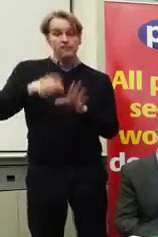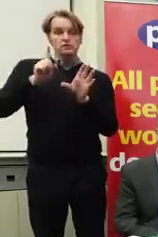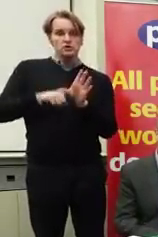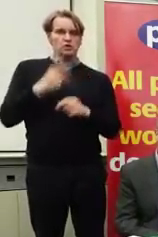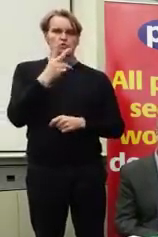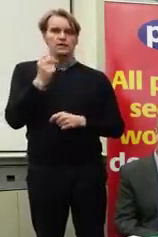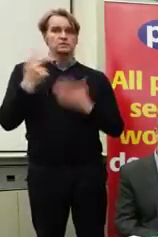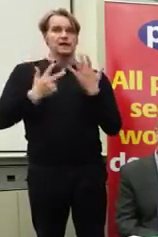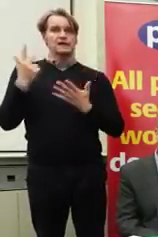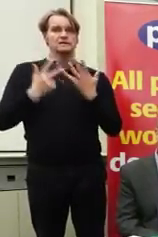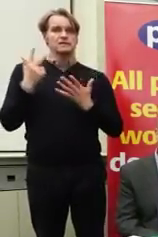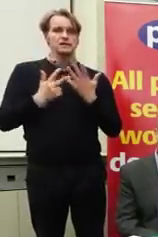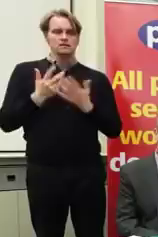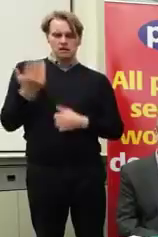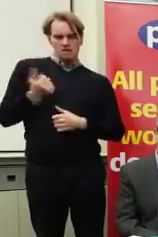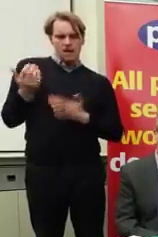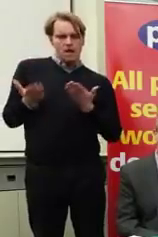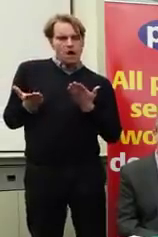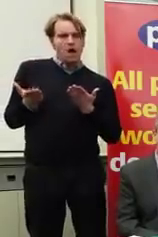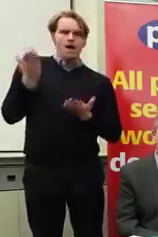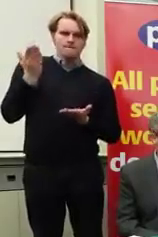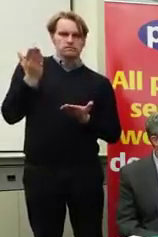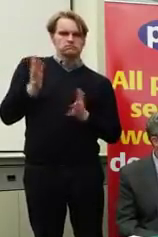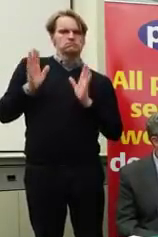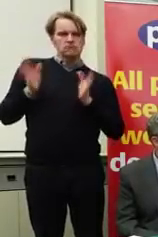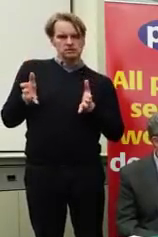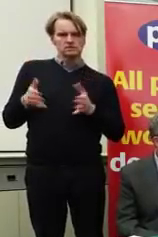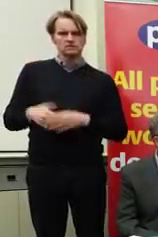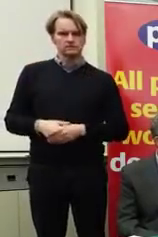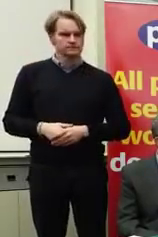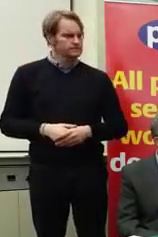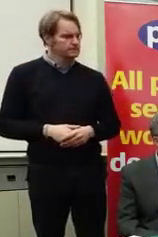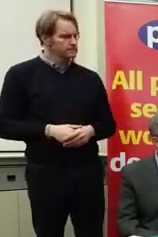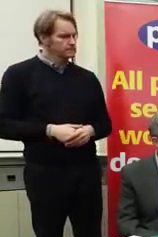to your living standards ends and we get above the rate of inflation. Okay thanks